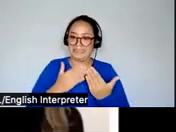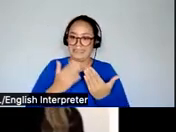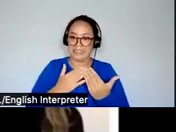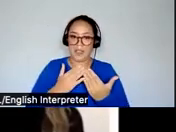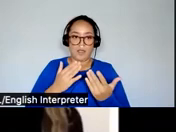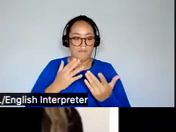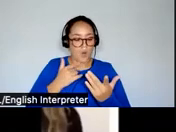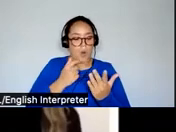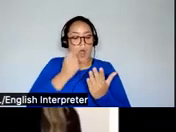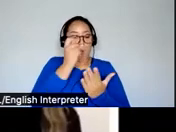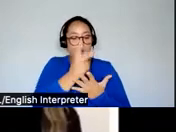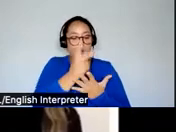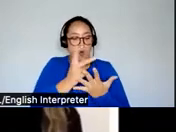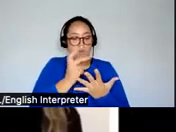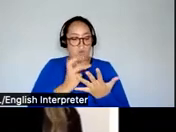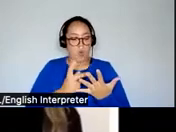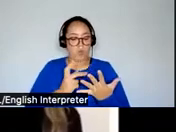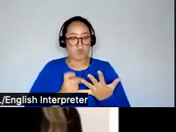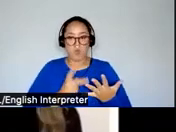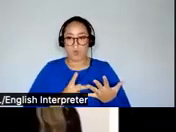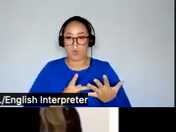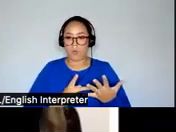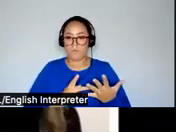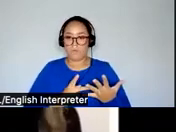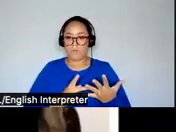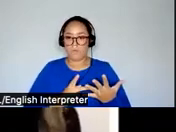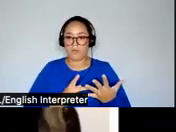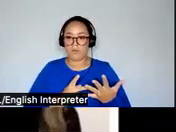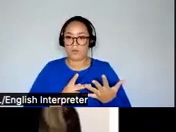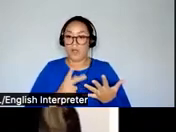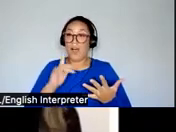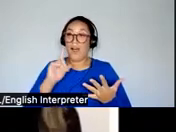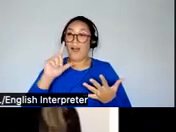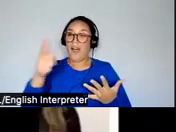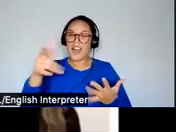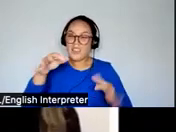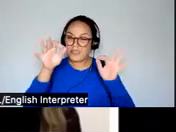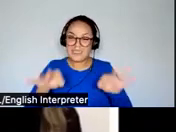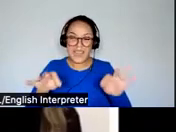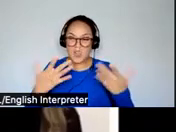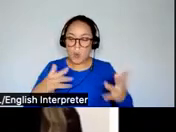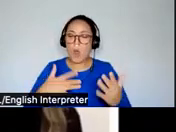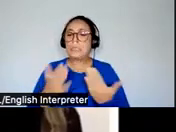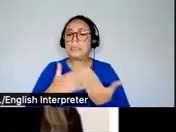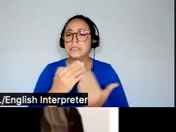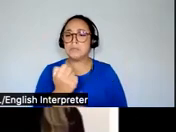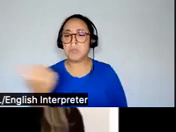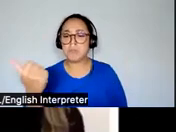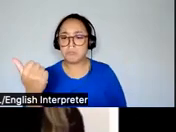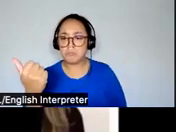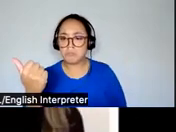of time, and we can always remove it. If you no longer want to move forward with it as a component in your event, it's a lot